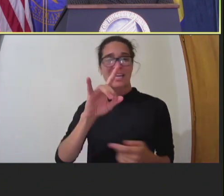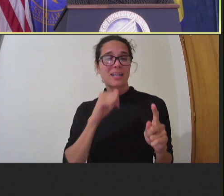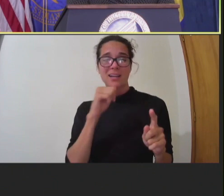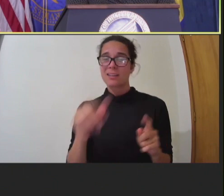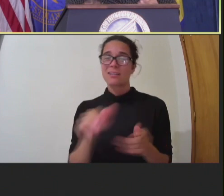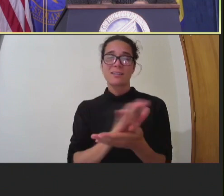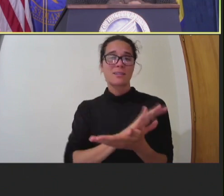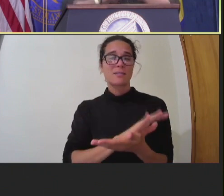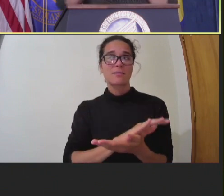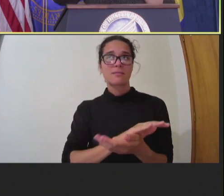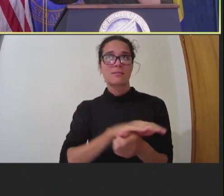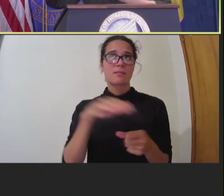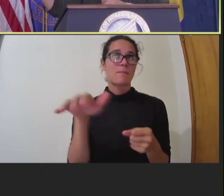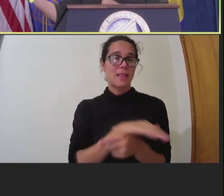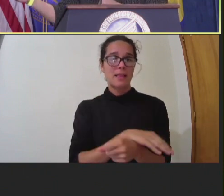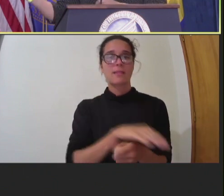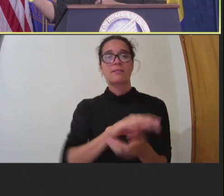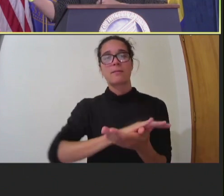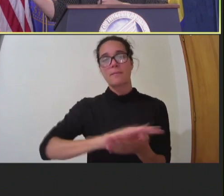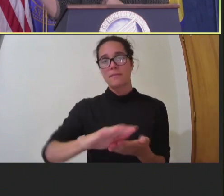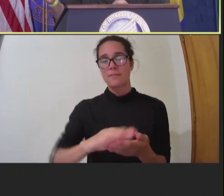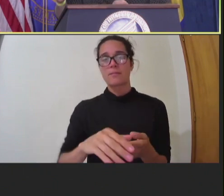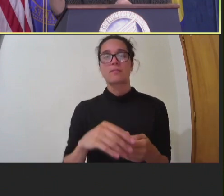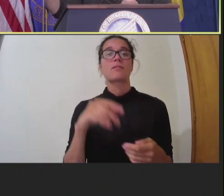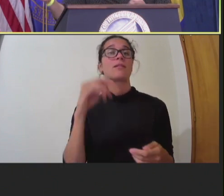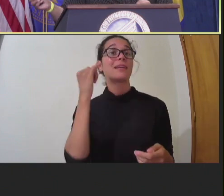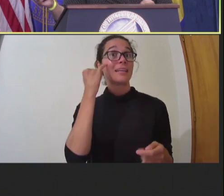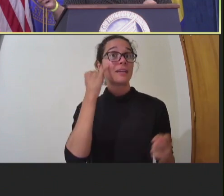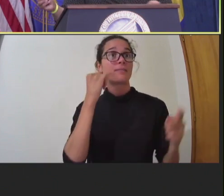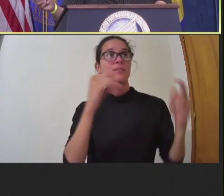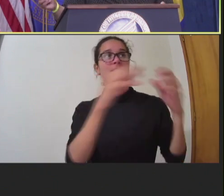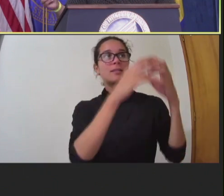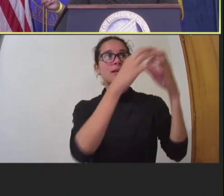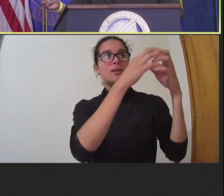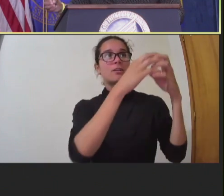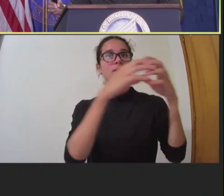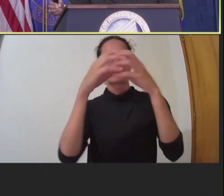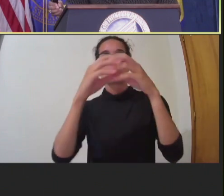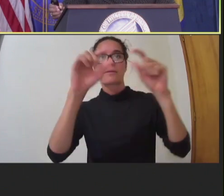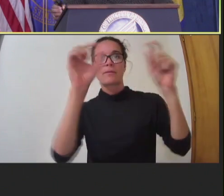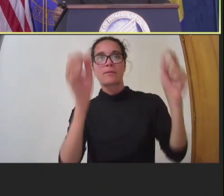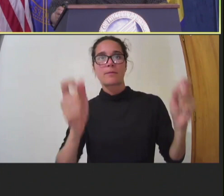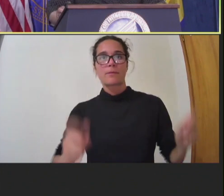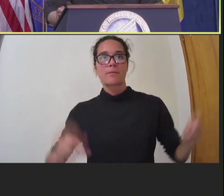is that the cells have already migrated out of the fallopian tube to seed the cancer elsewhere.